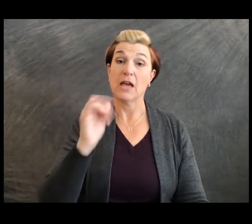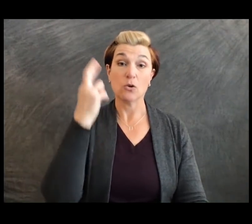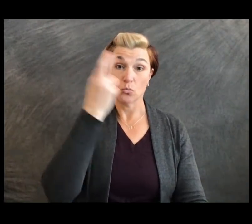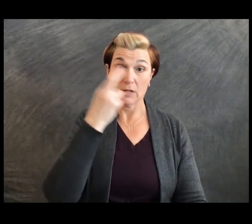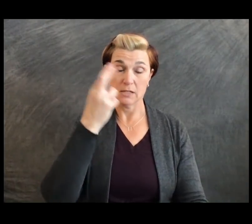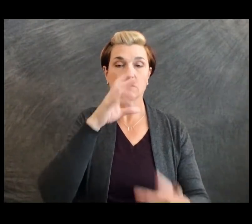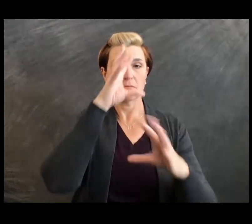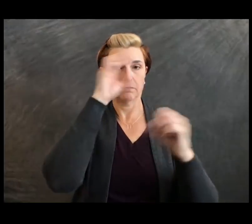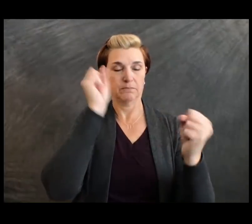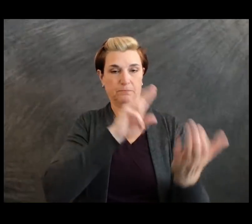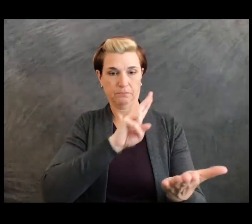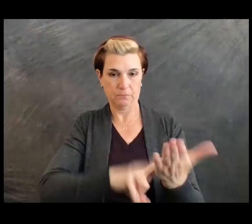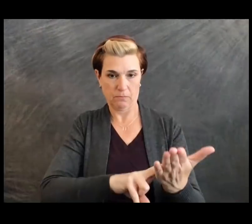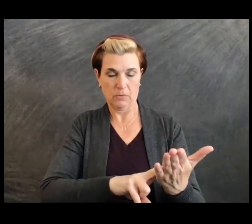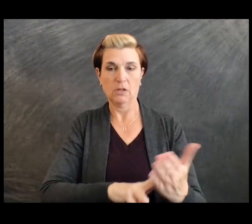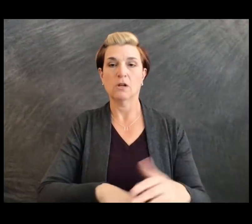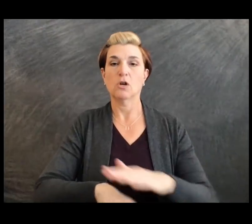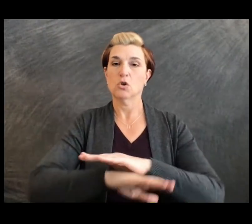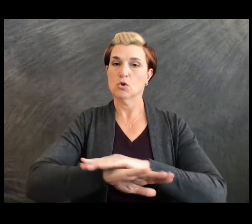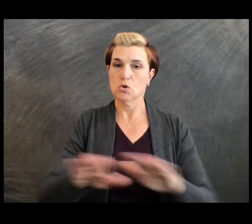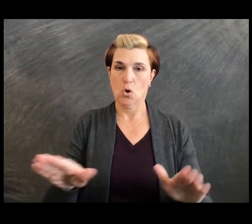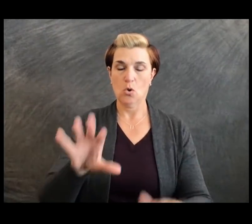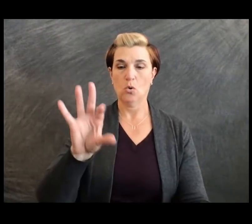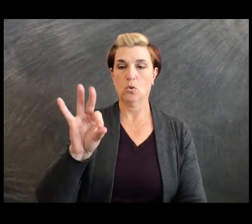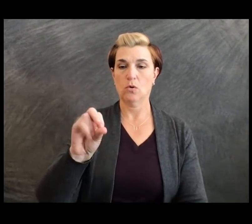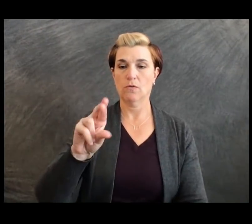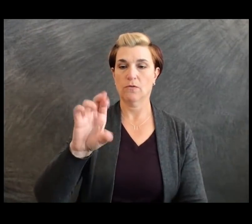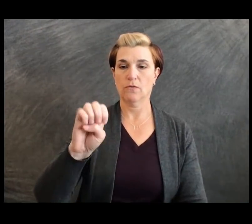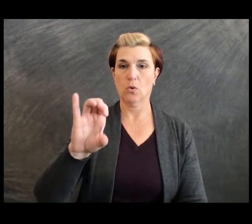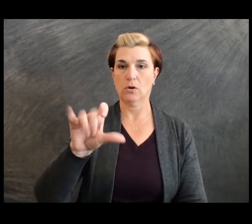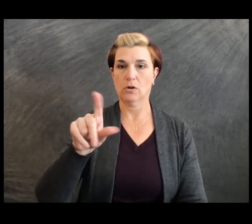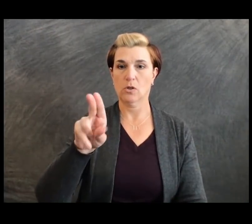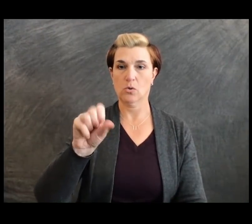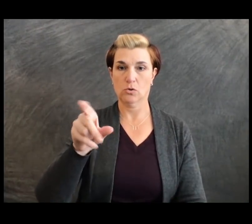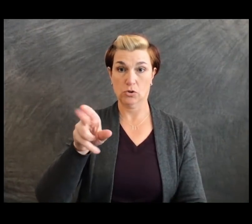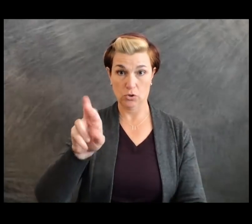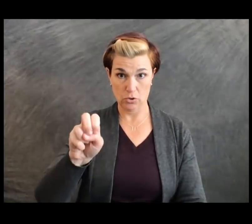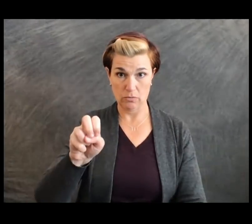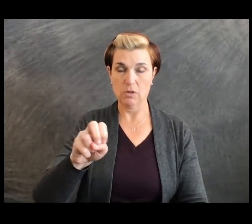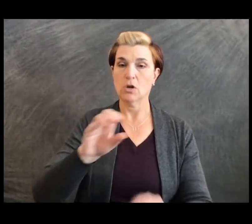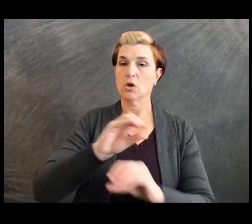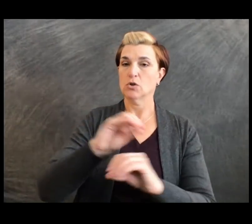eviction proceedings for American citizens single family for what